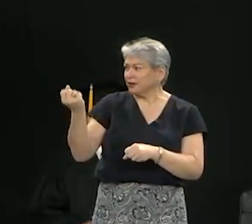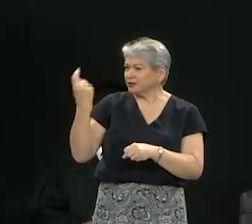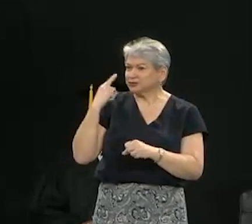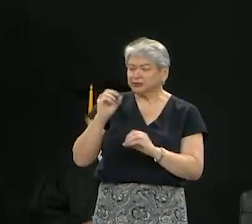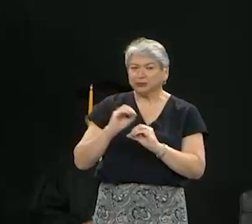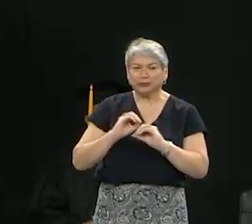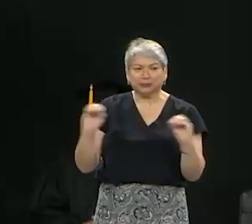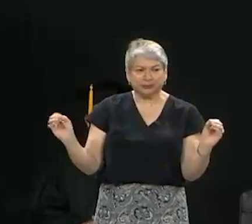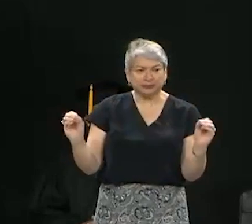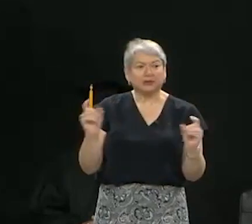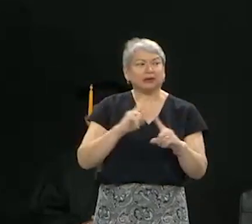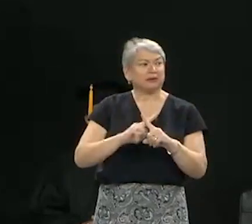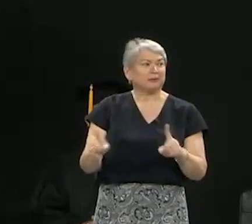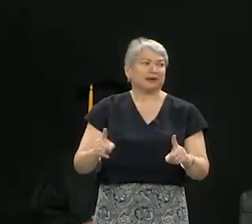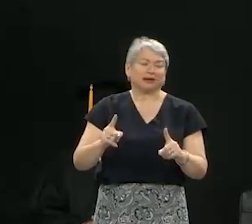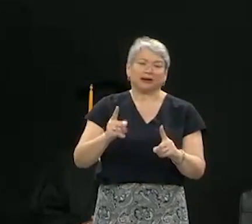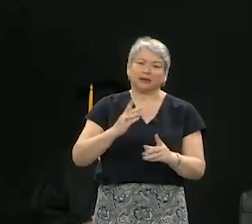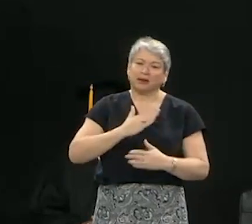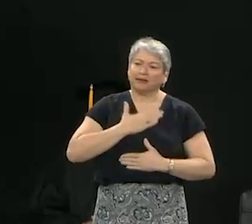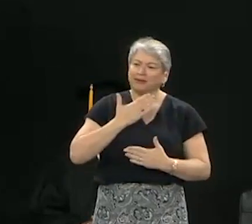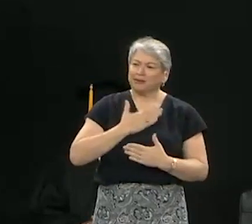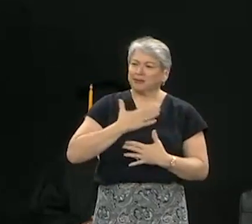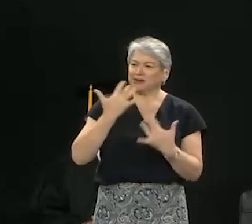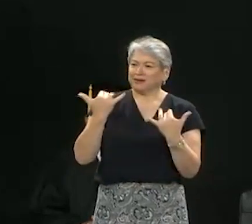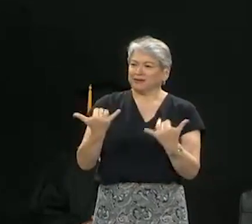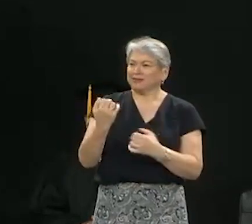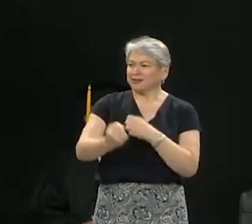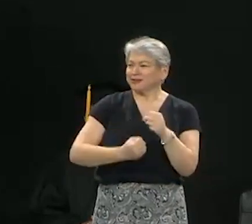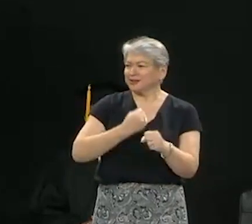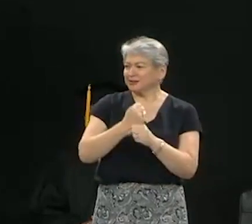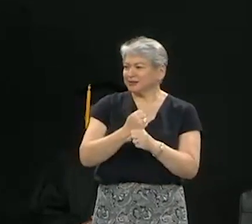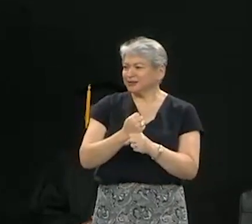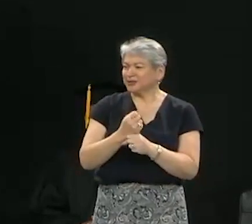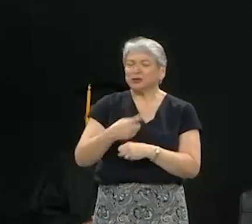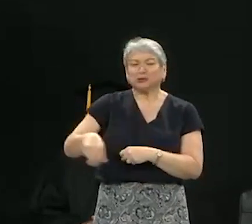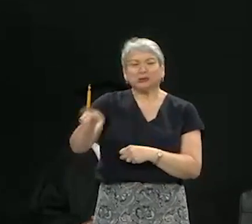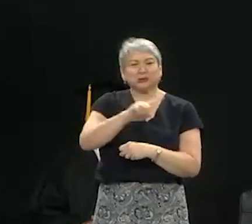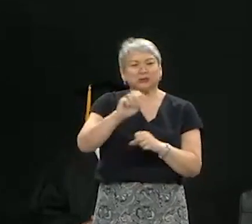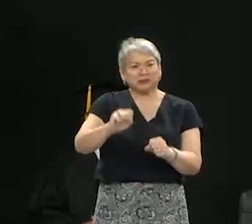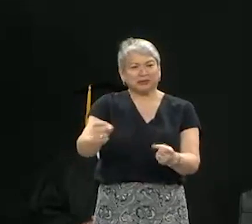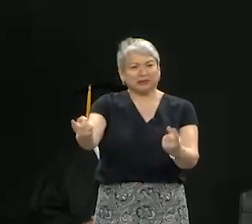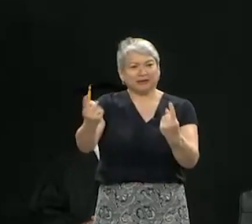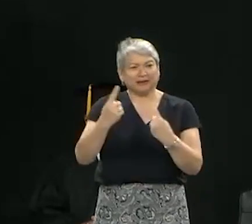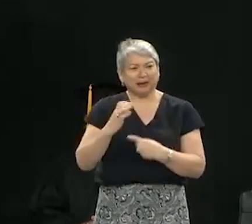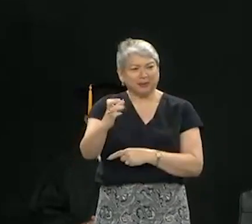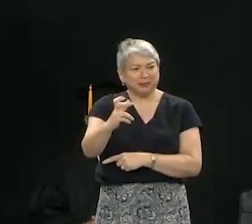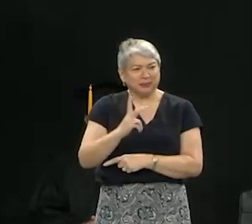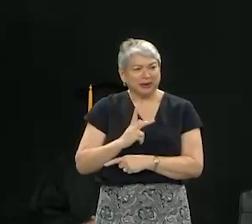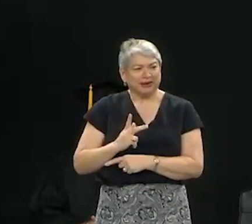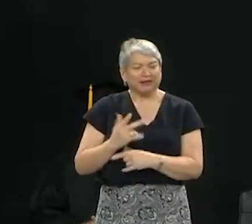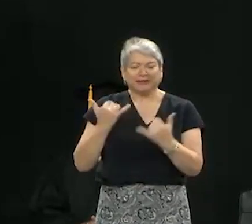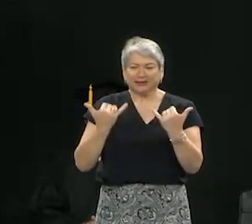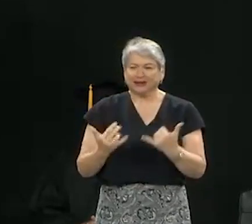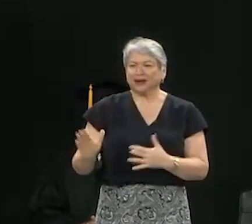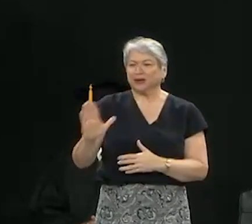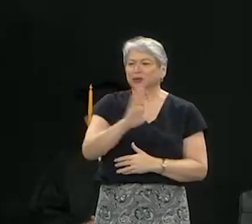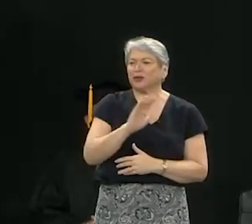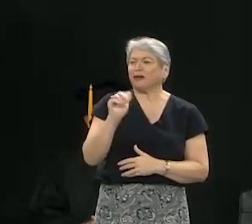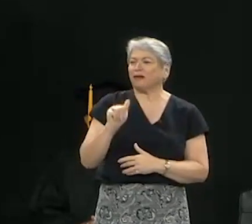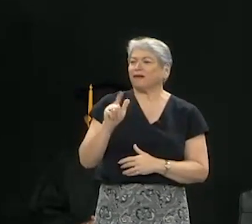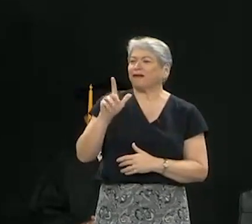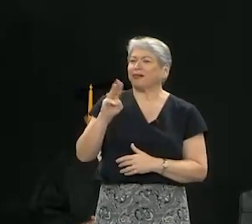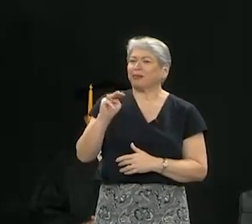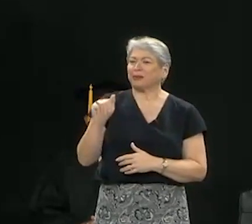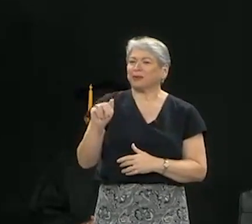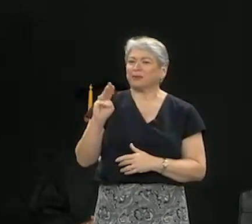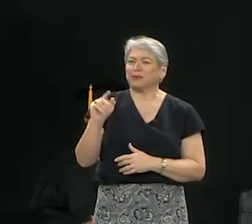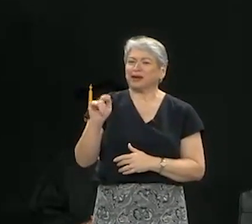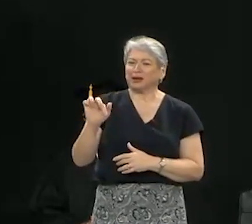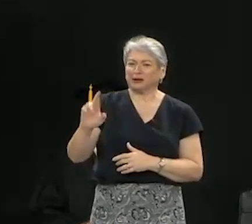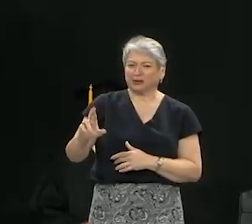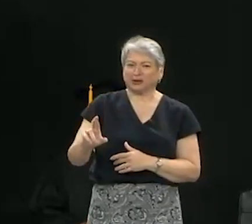I am so pleased that you were able to return to what is now your alma mater to commemorate this special milestone.